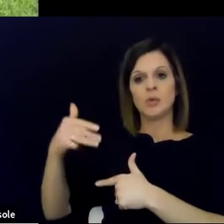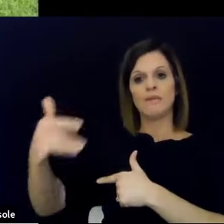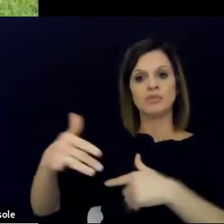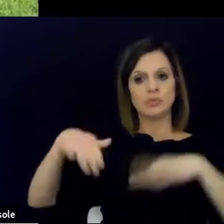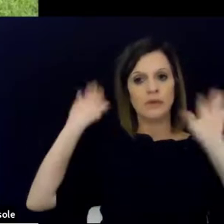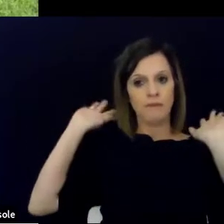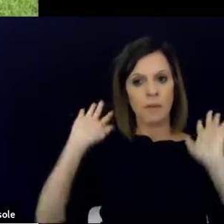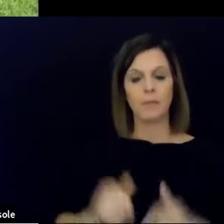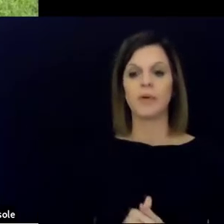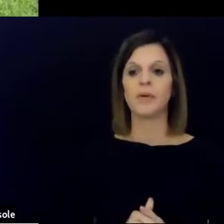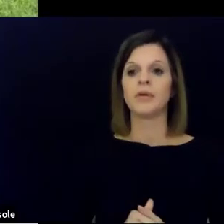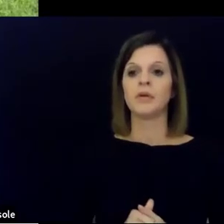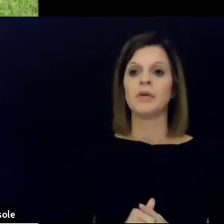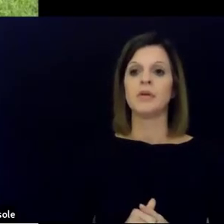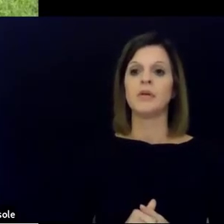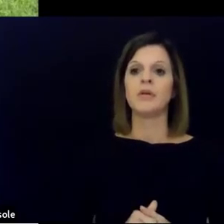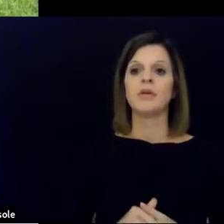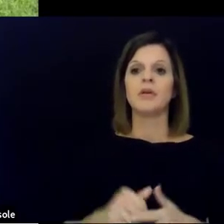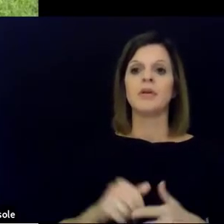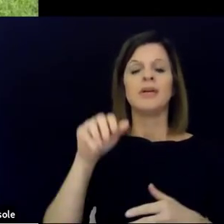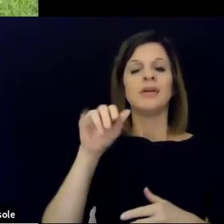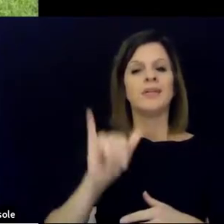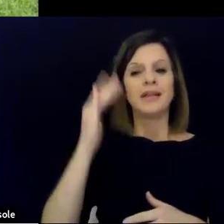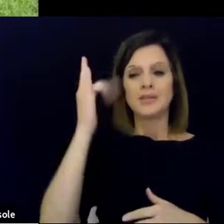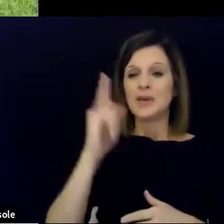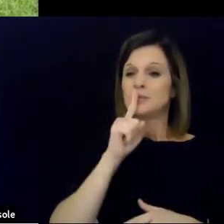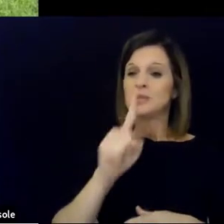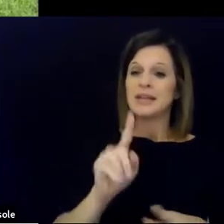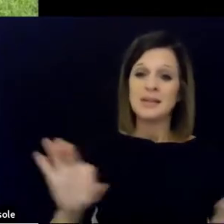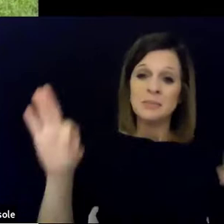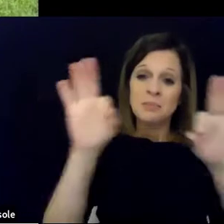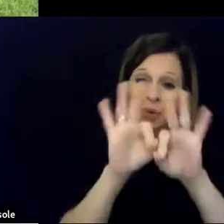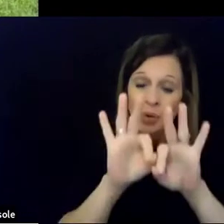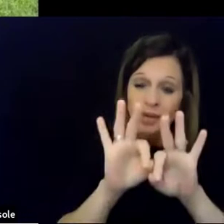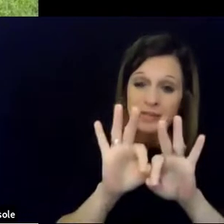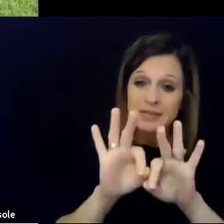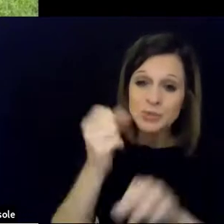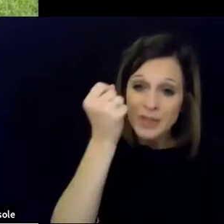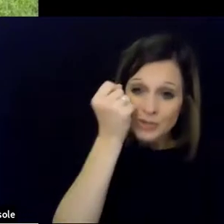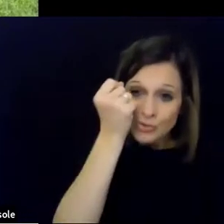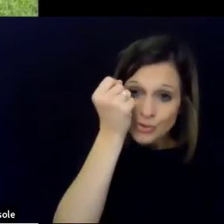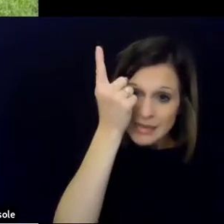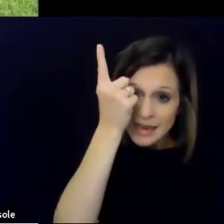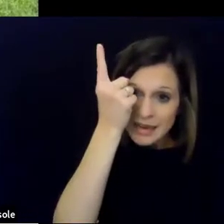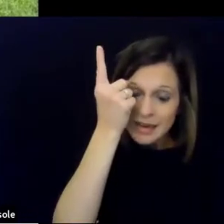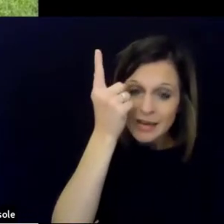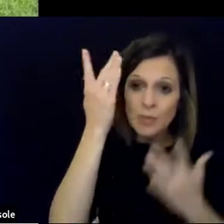Now we have, that's why it's so incredibly important to understand why kids might choose certain kinds of behaviors.